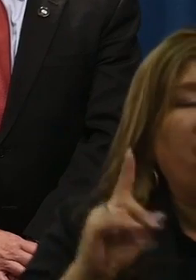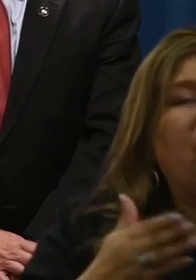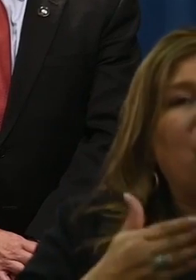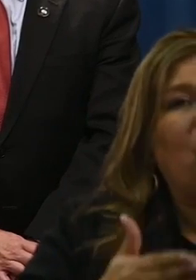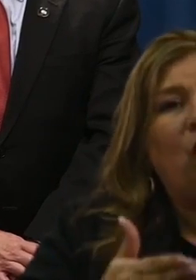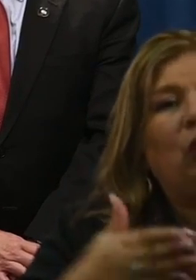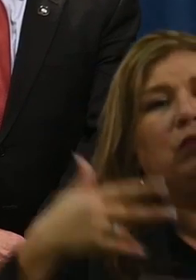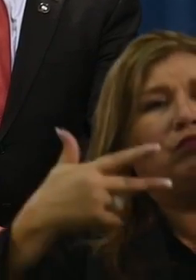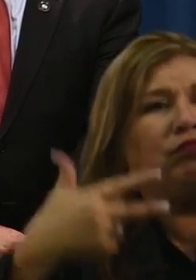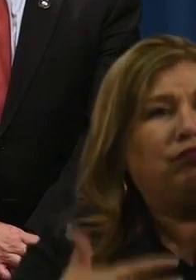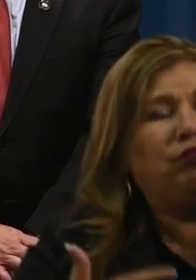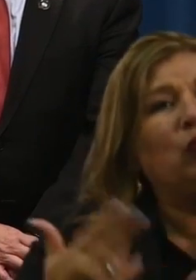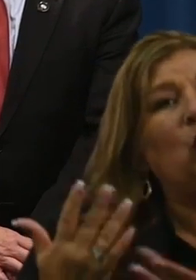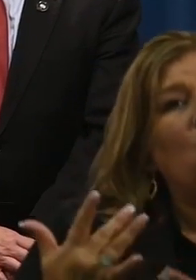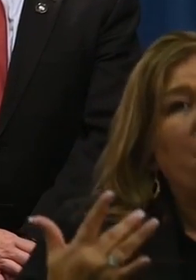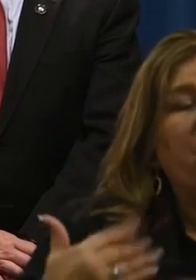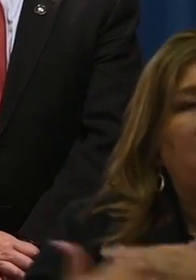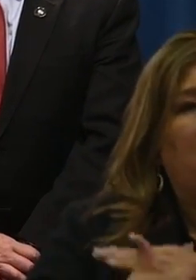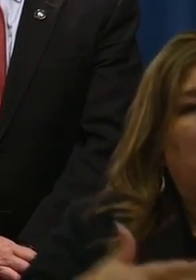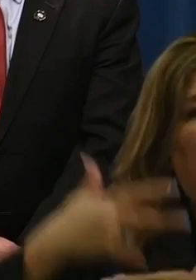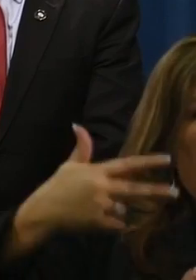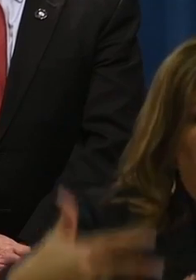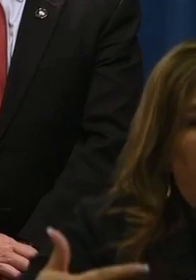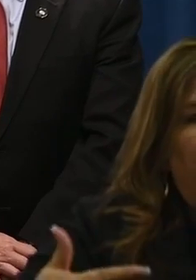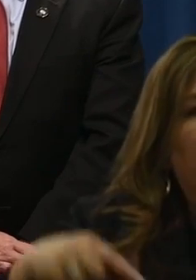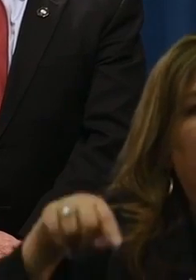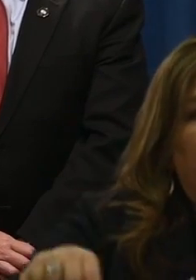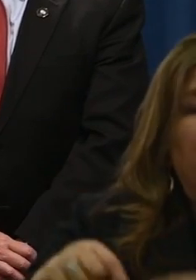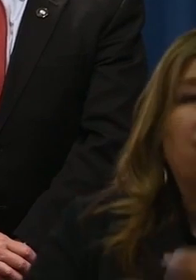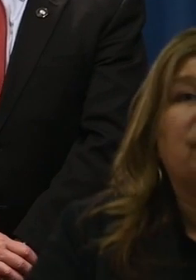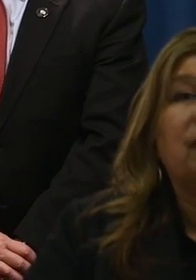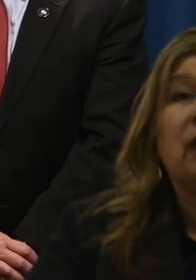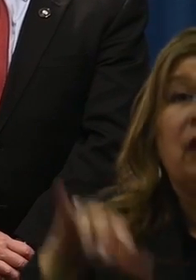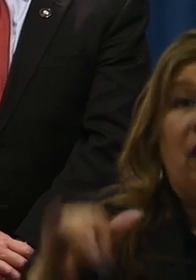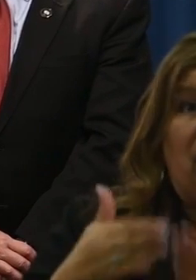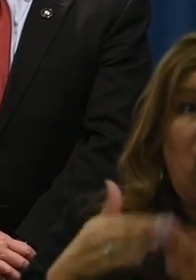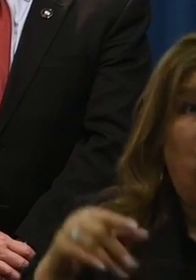And currently, that ship is now